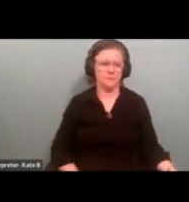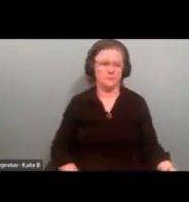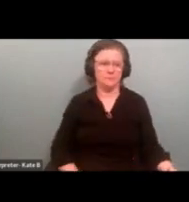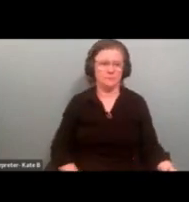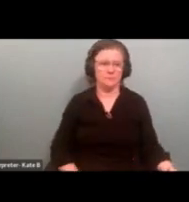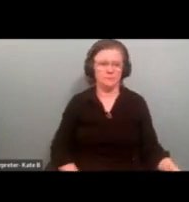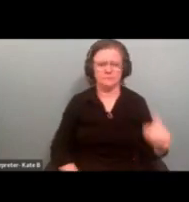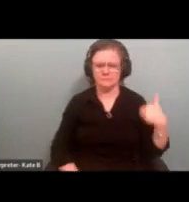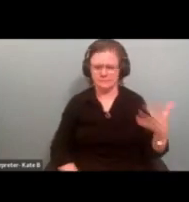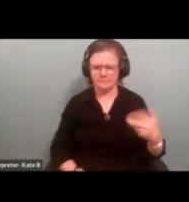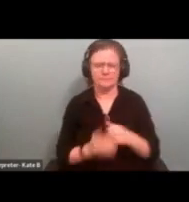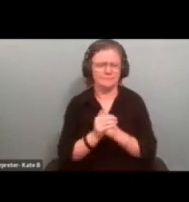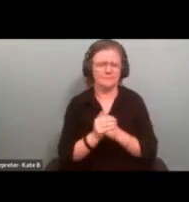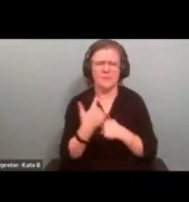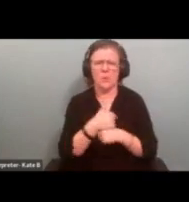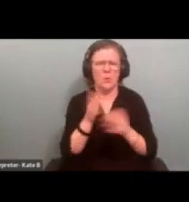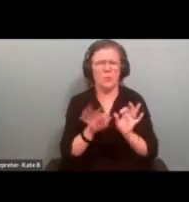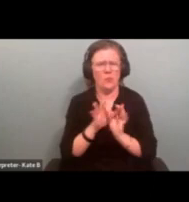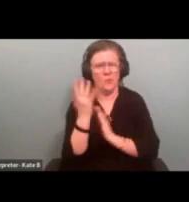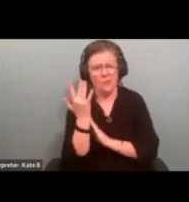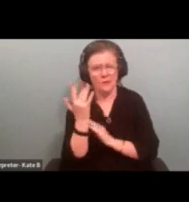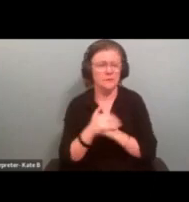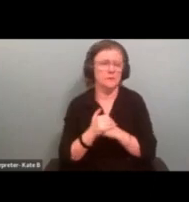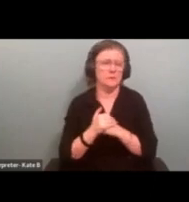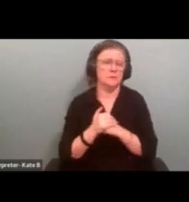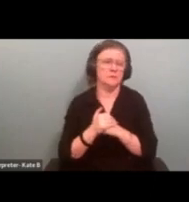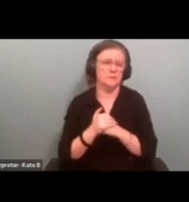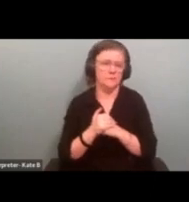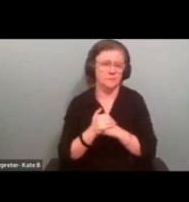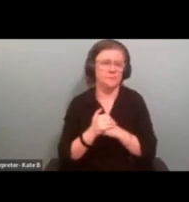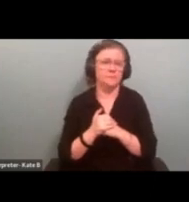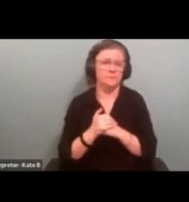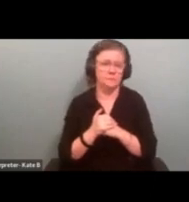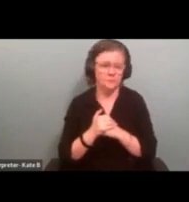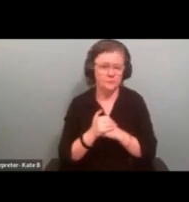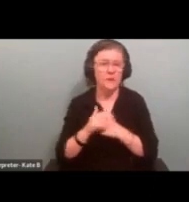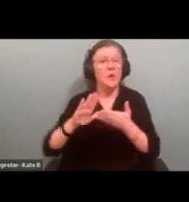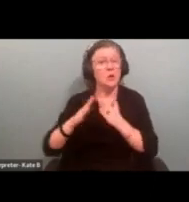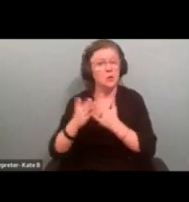is wraparound important, wraparound is based upon accessing community resources